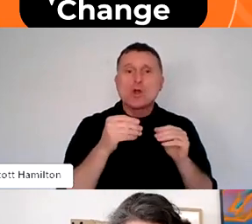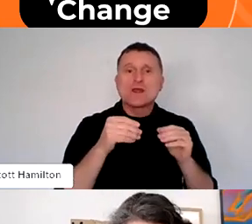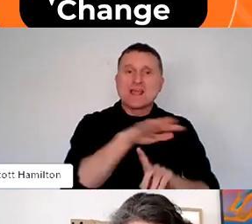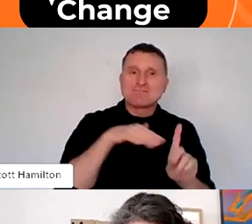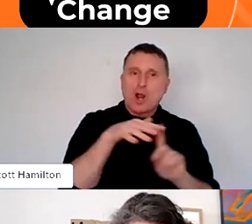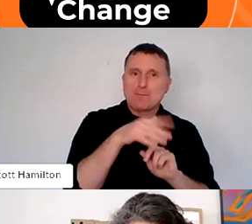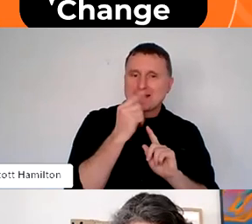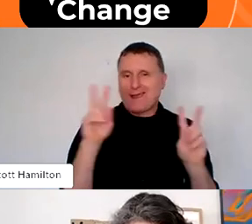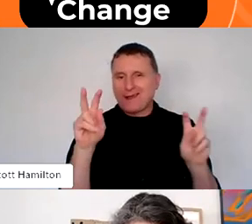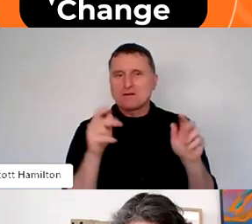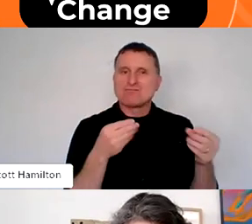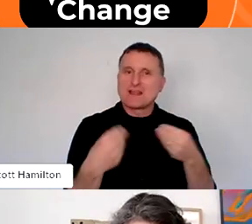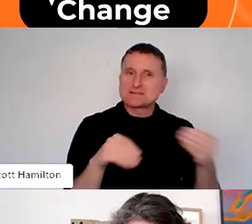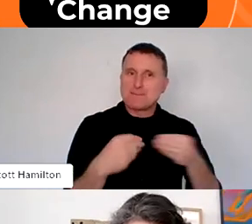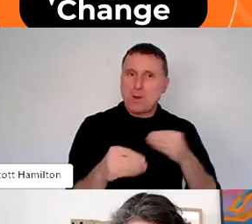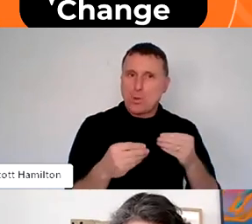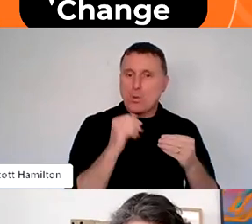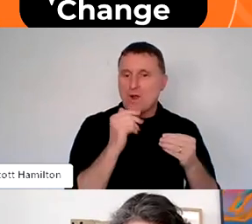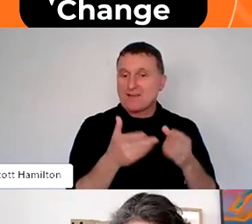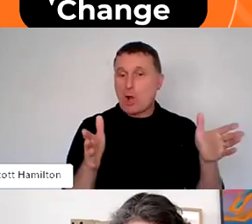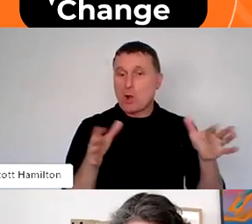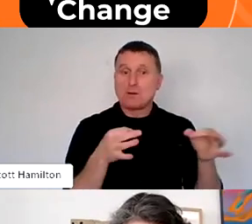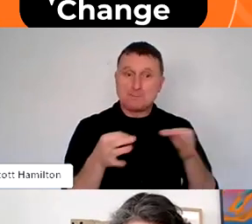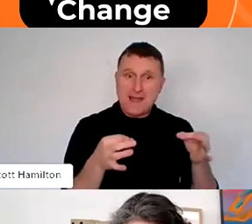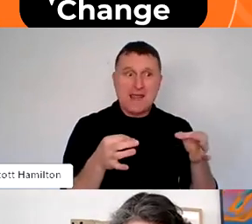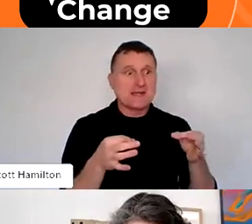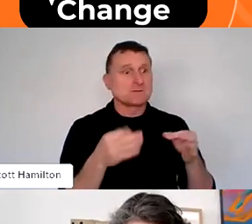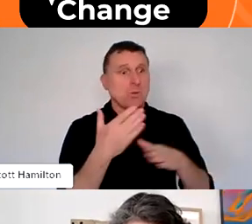an open plan collaborative environment can be ideally suited if it's set